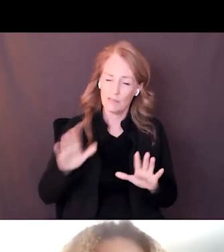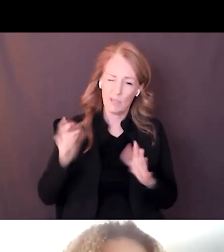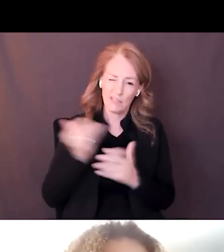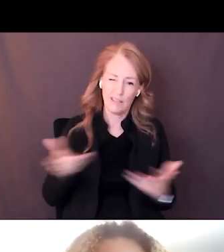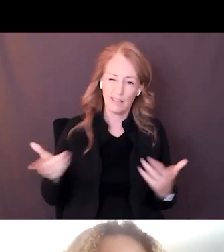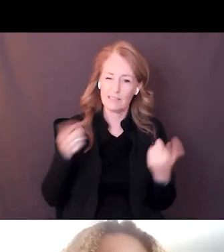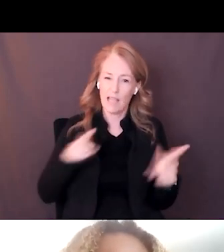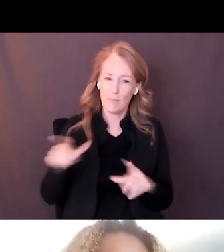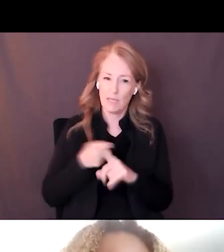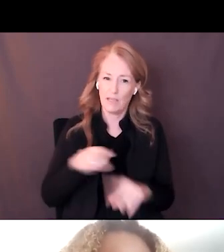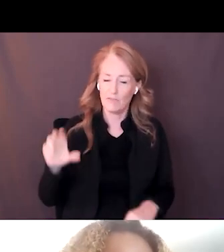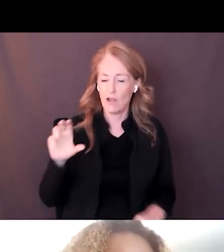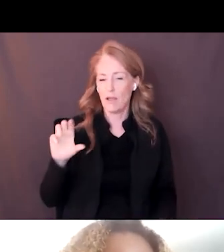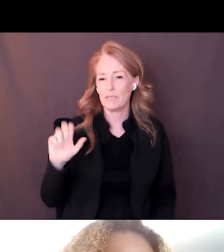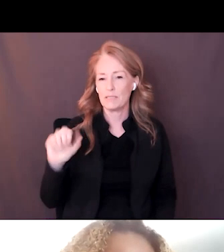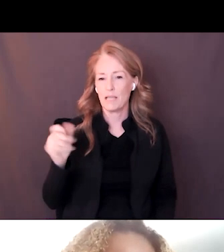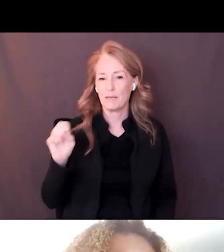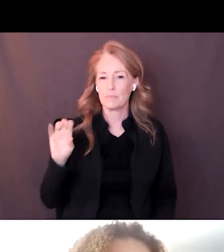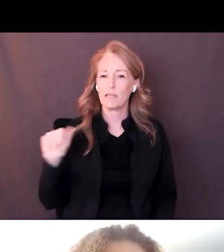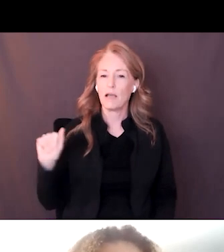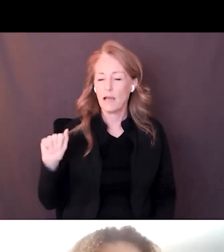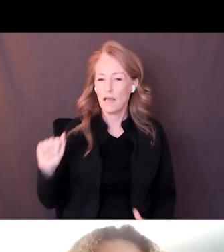LOOKING FORWARD TO SEEING THAT IN MARCH 2024.